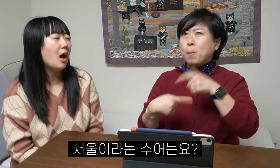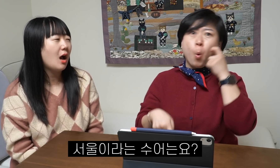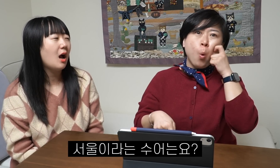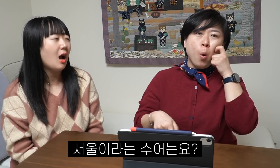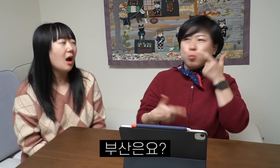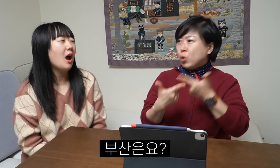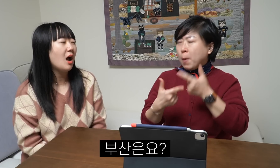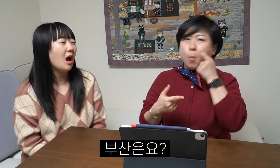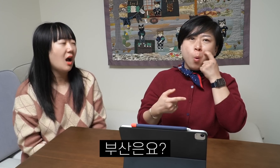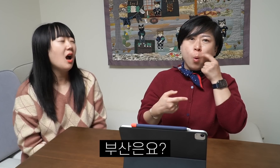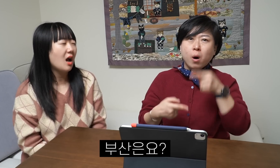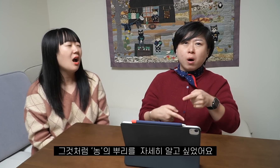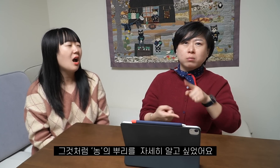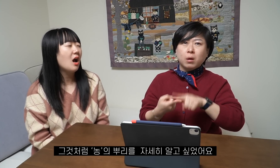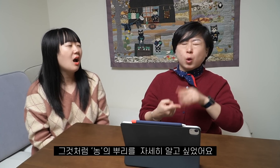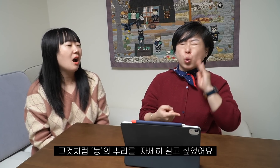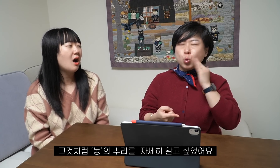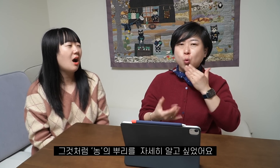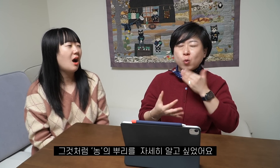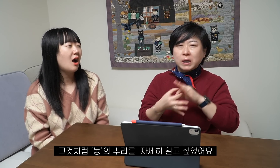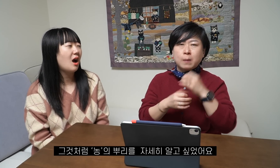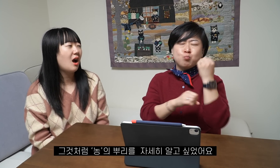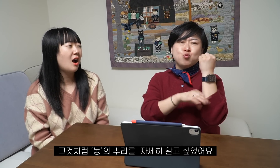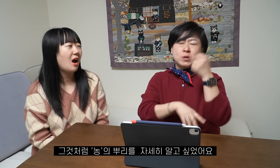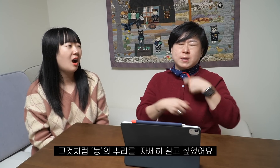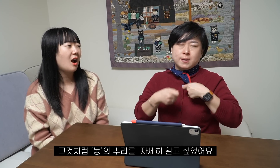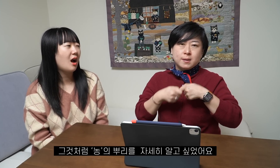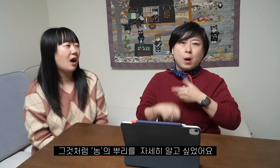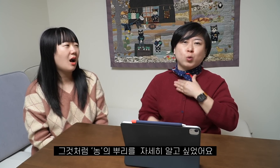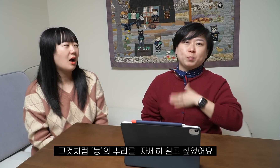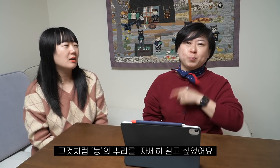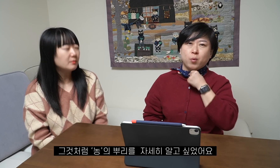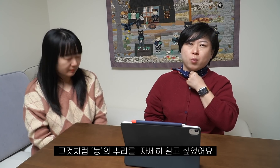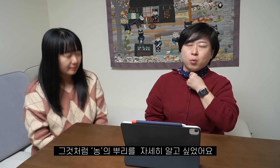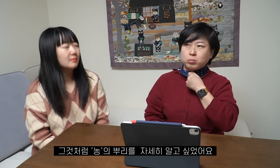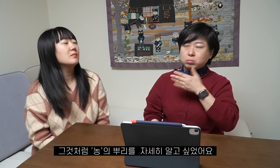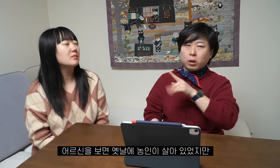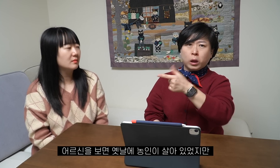What is the sign language for Seoul? How about Busan? Like that, I wanted to know the root of ‘deaf’ in detail.